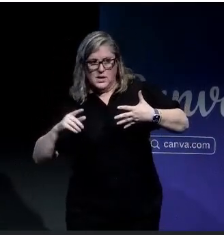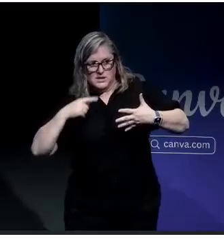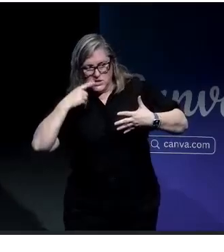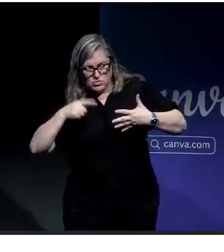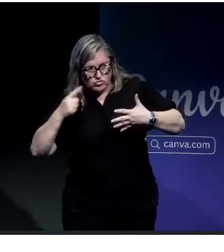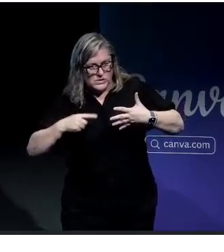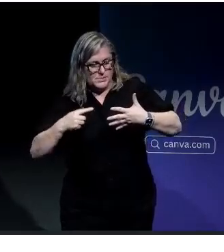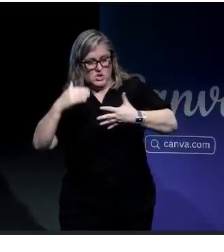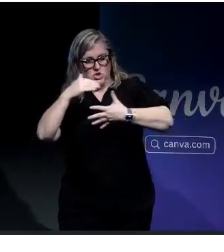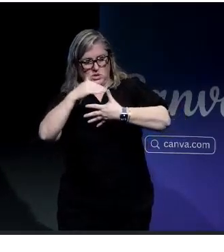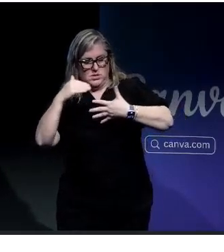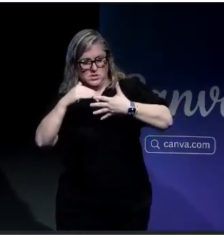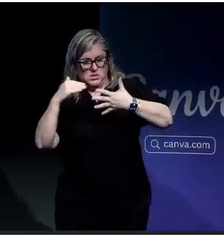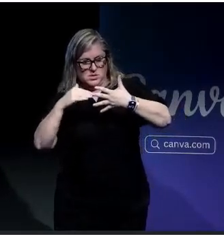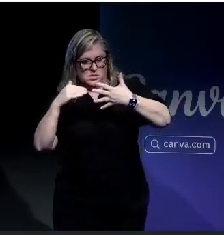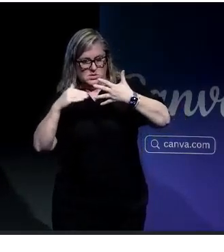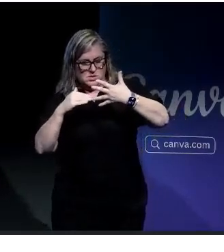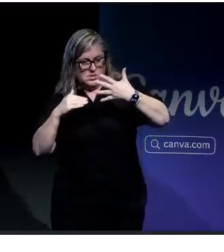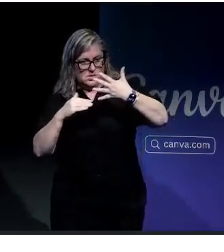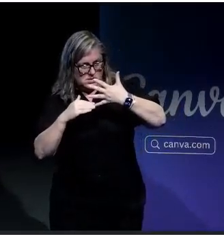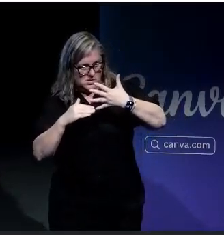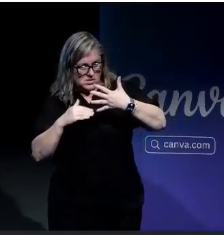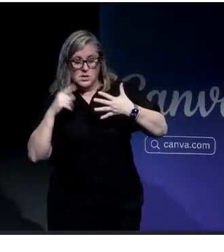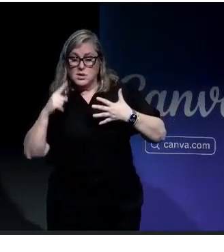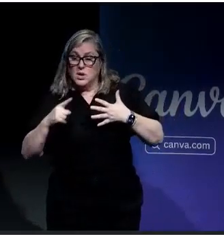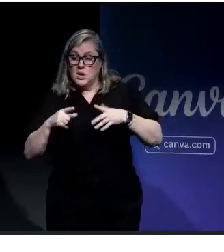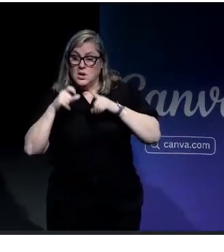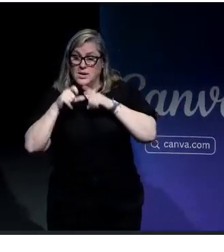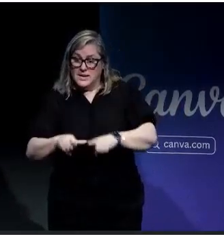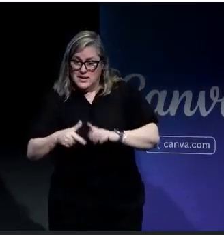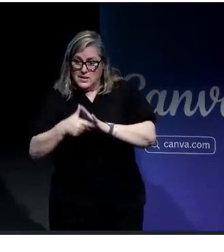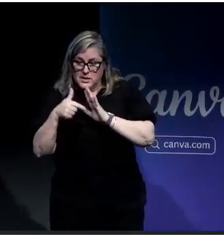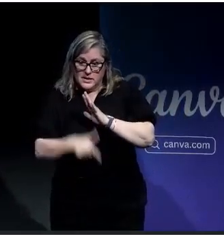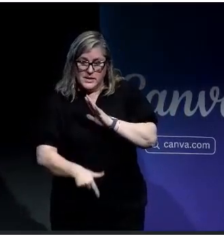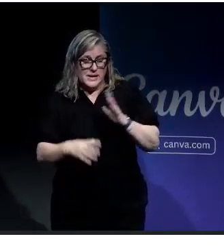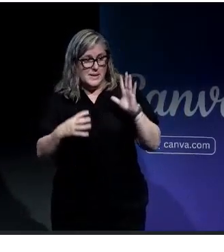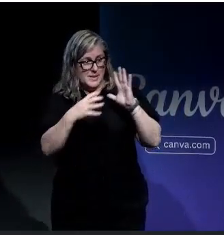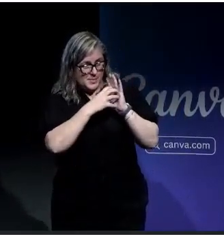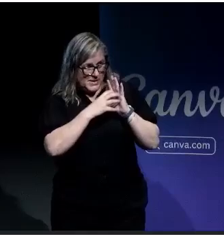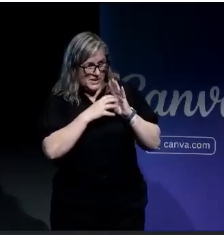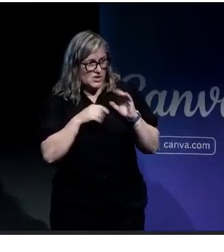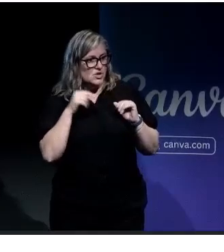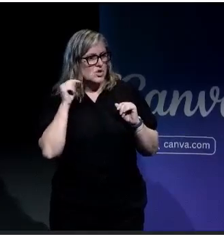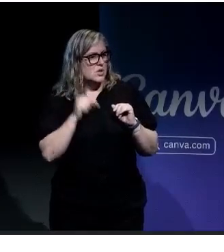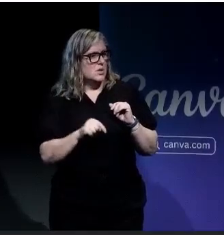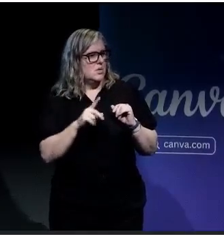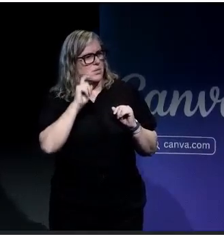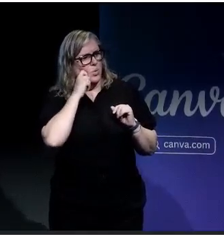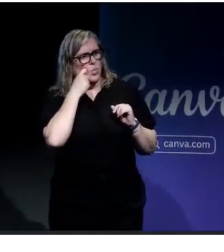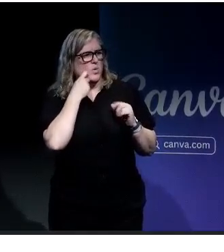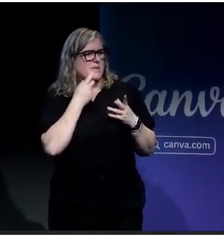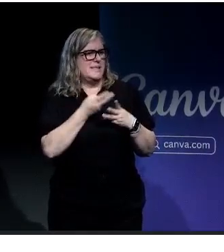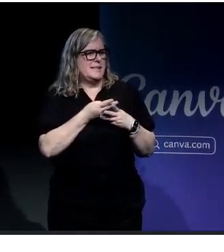And with a complex image, what we'd normally do is you wouldn't put, so I should say a complex image would be something, an image that requires a long description.